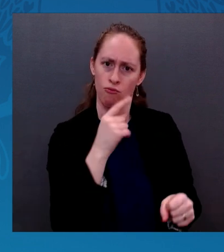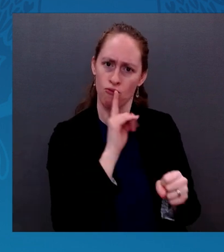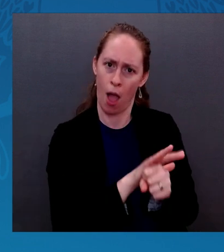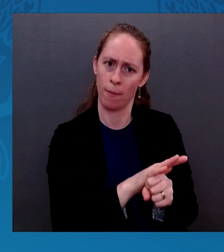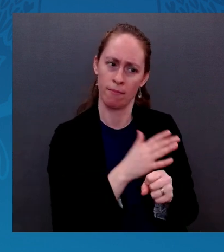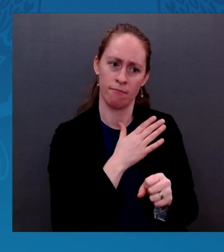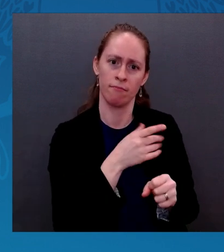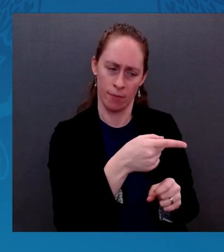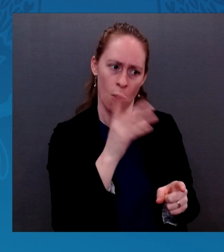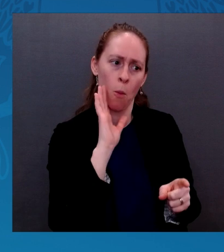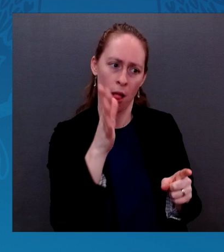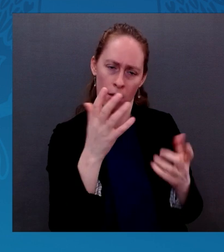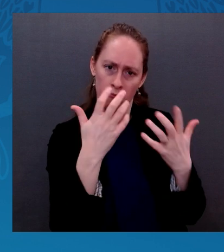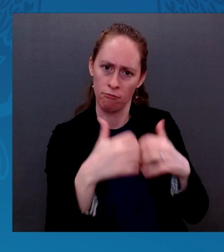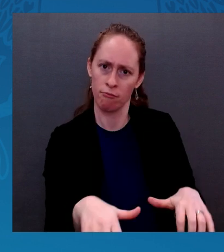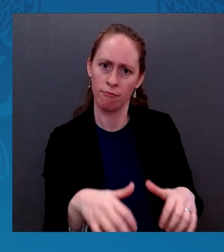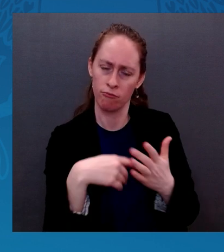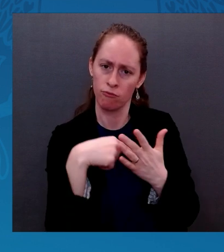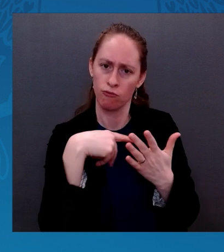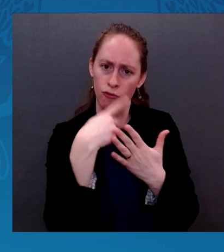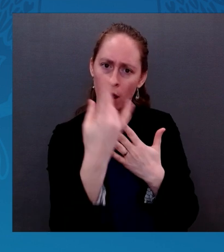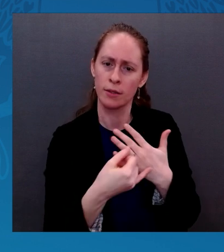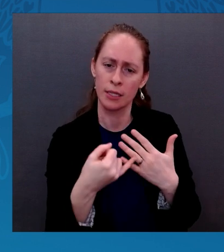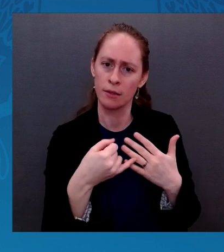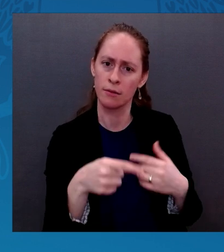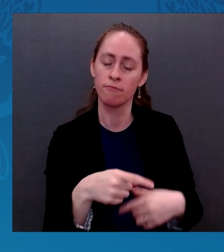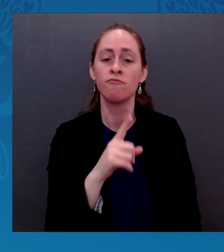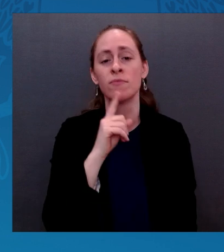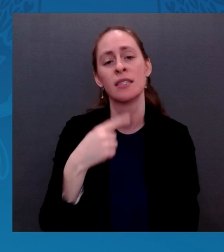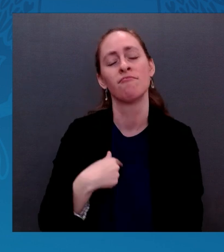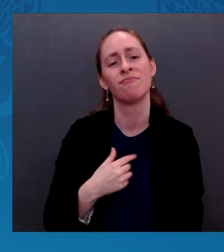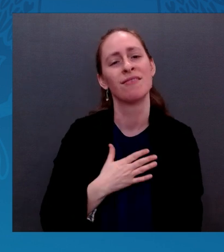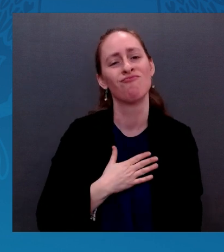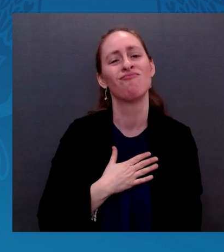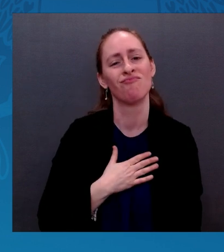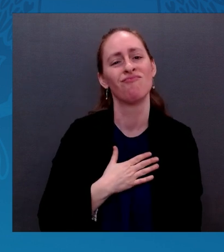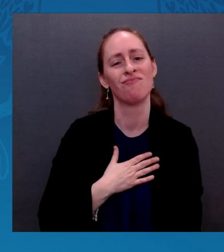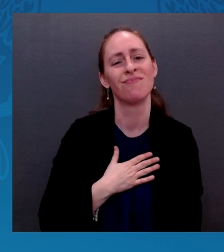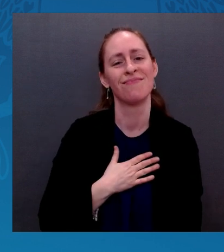did everything they could to make sure we were safe with the lead in the water. Thank you.